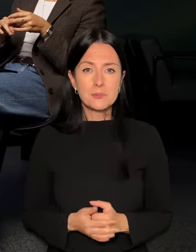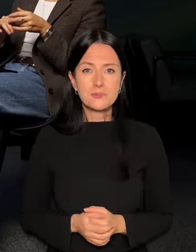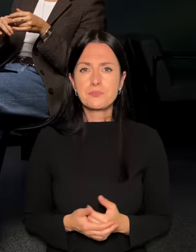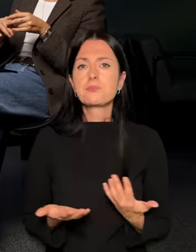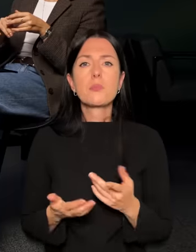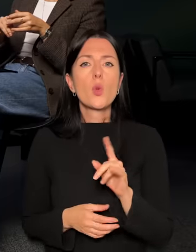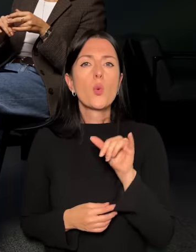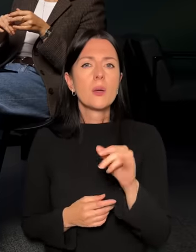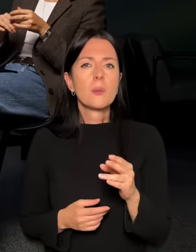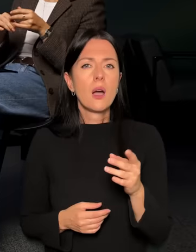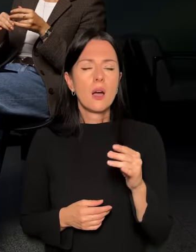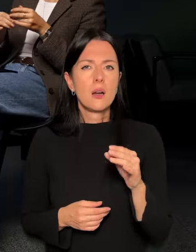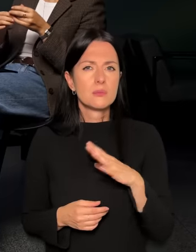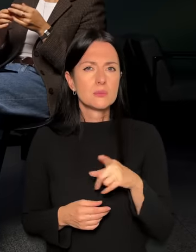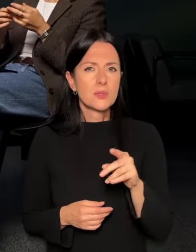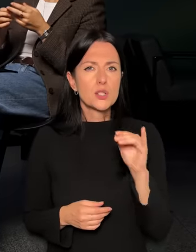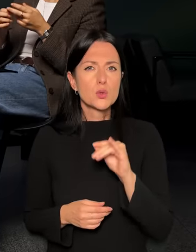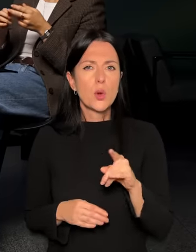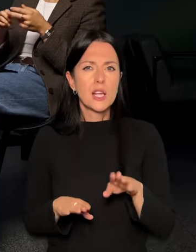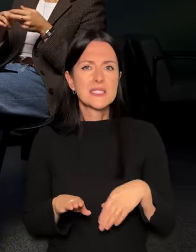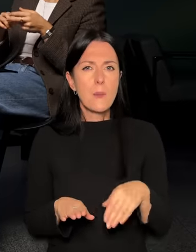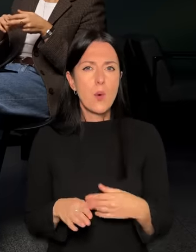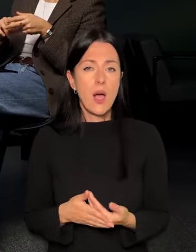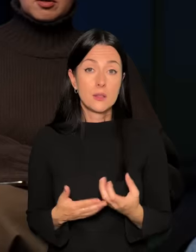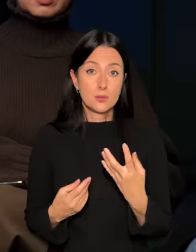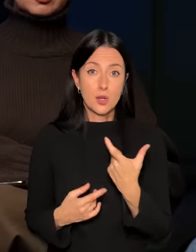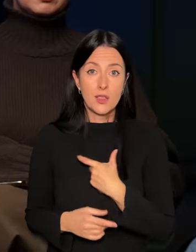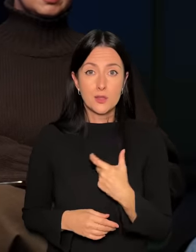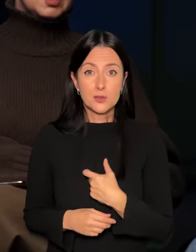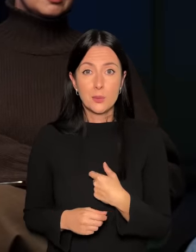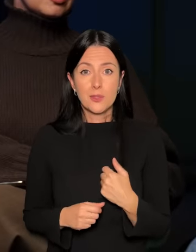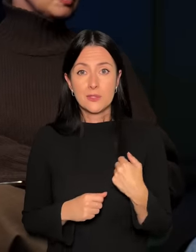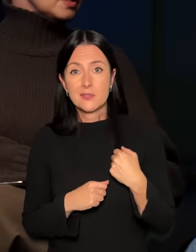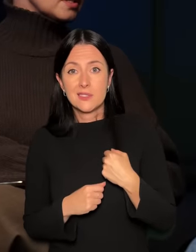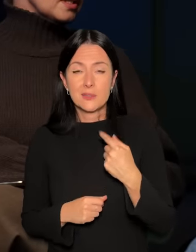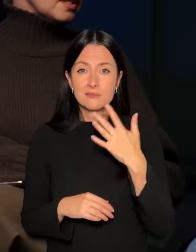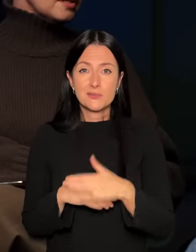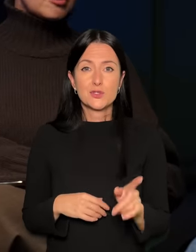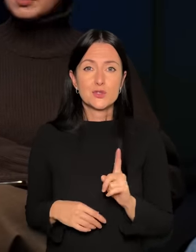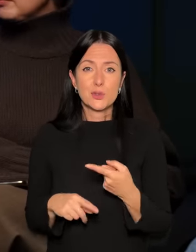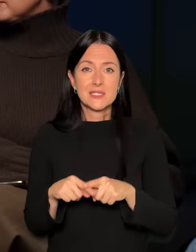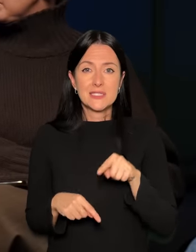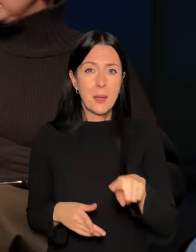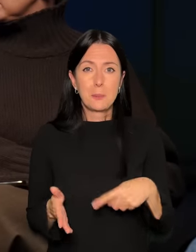By the way, what's the story with the scooter? Oh, nothing, I carried it with me and realized how non-inclusive this city is.